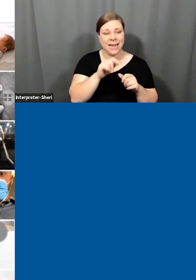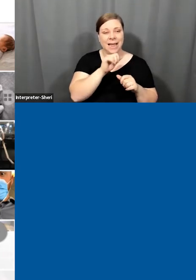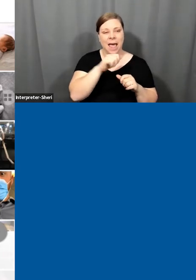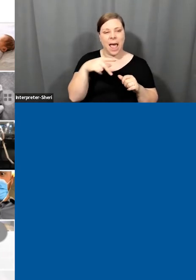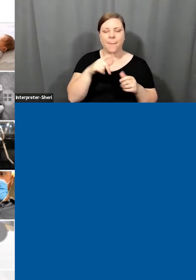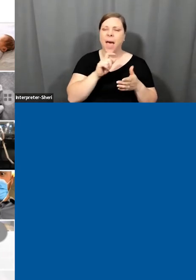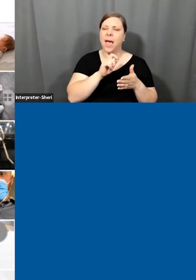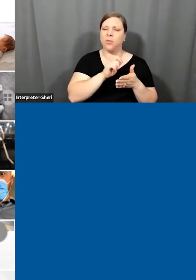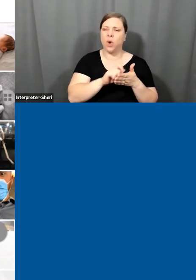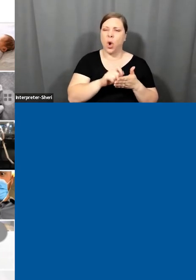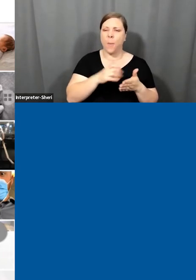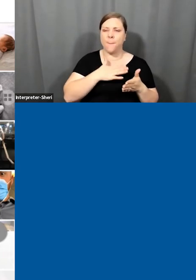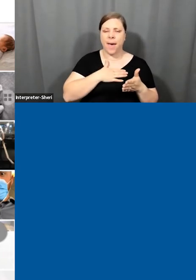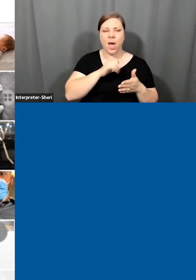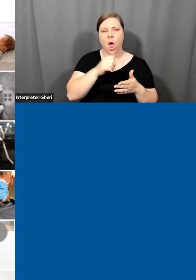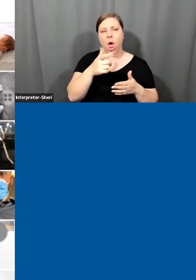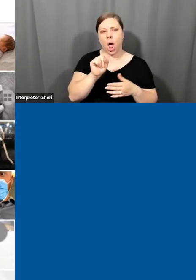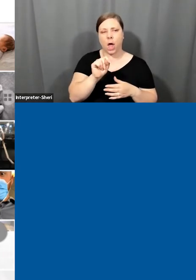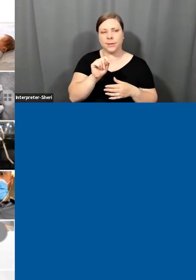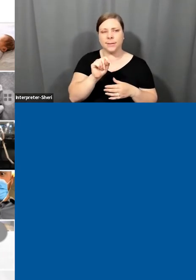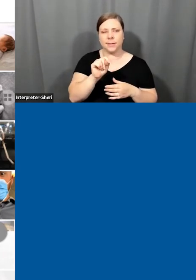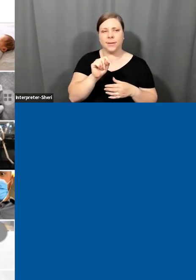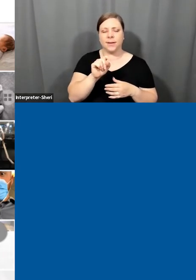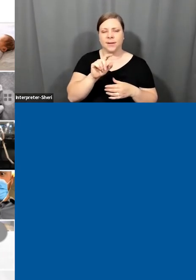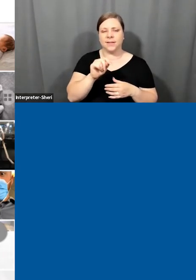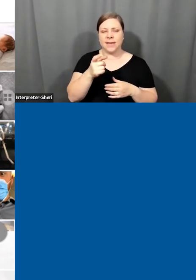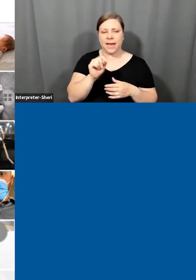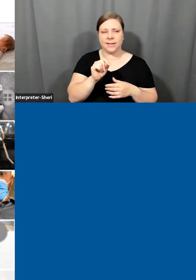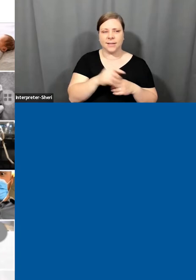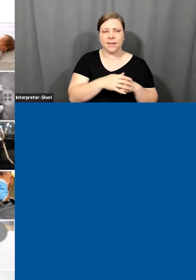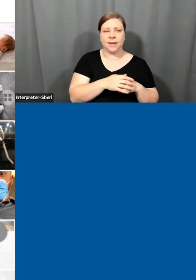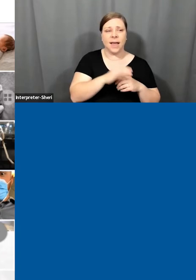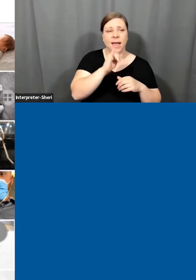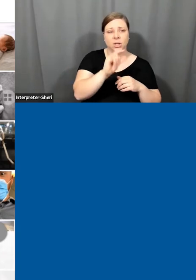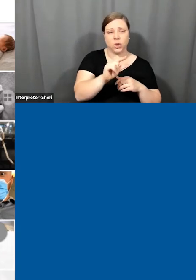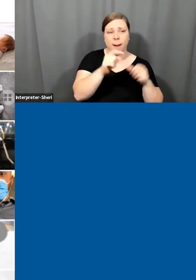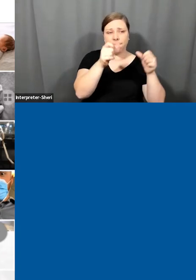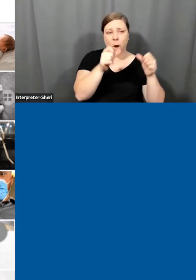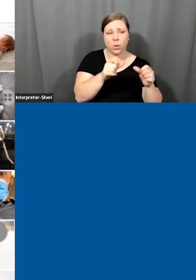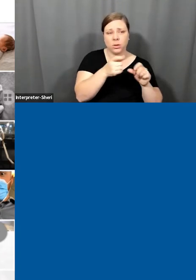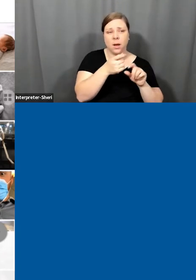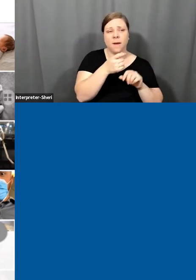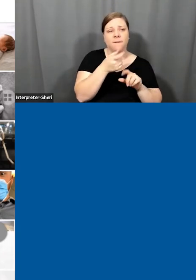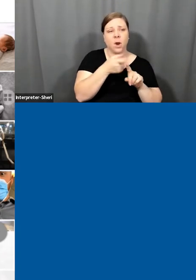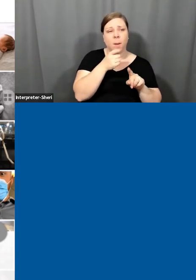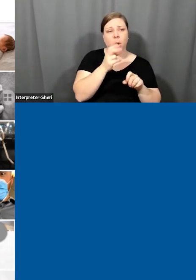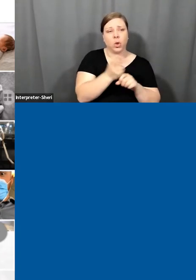I wrote Instagram post by user at O D E E.jessica, small text acting as a border,